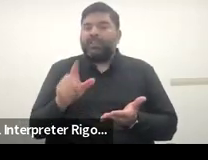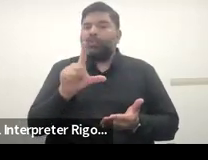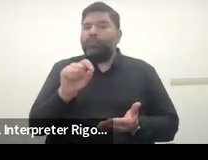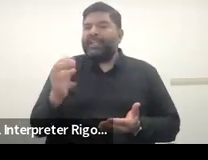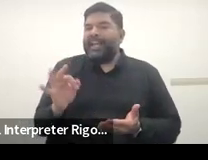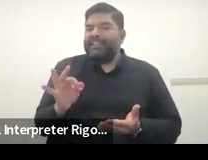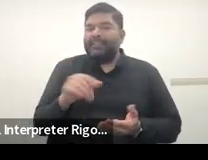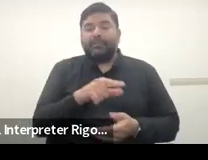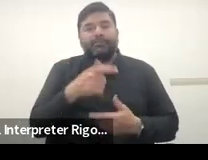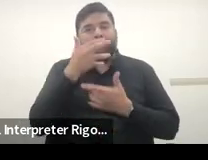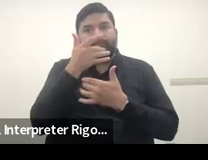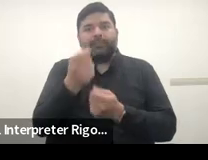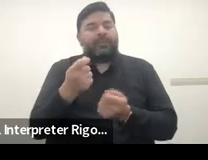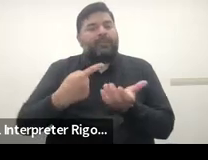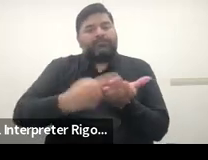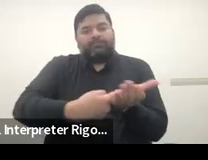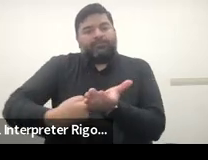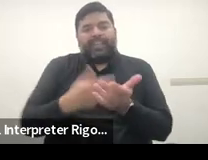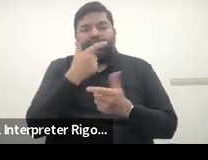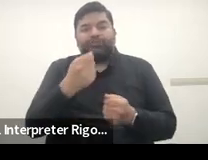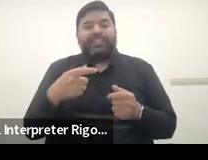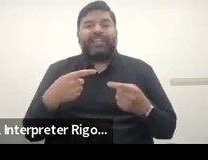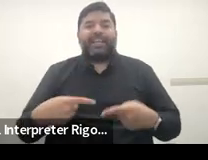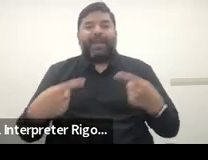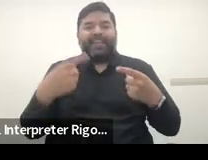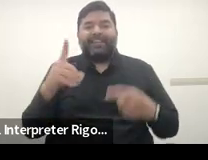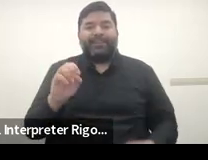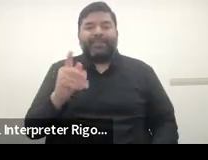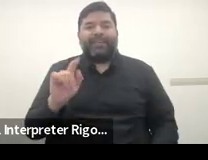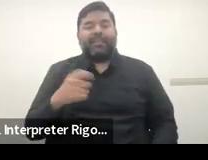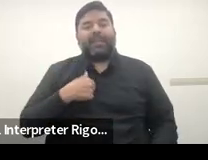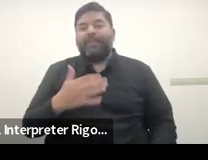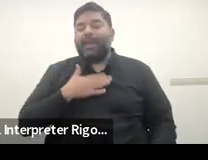really interesting debate and I'm really glad to have seen their progress through the years